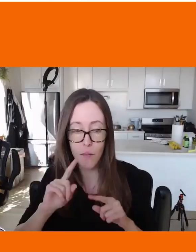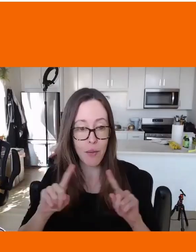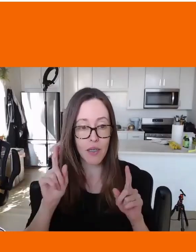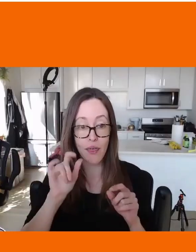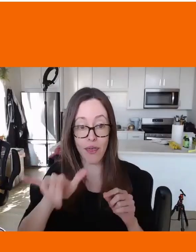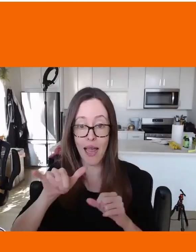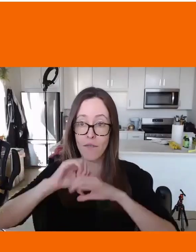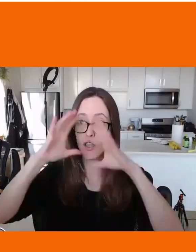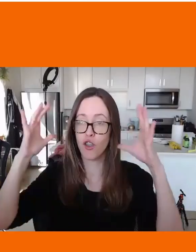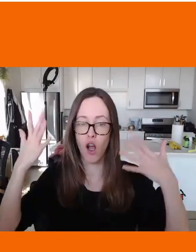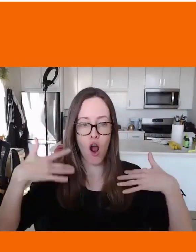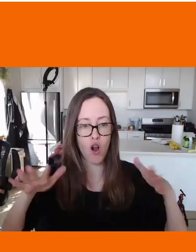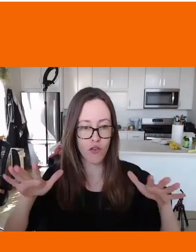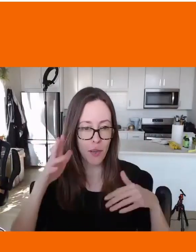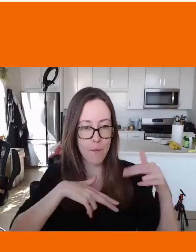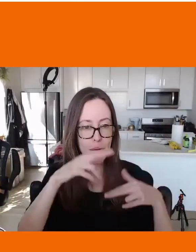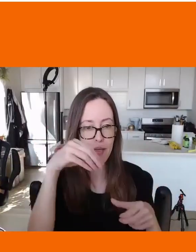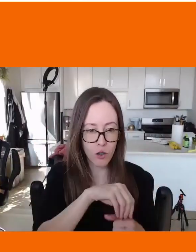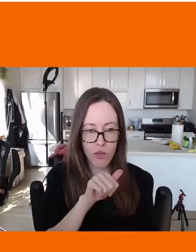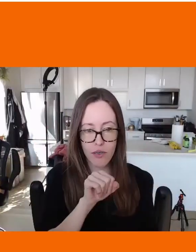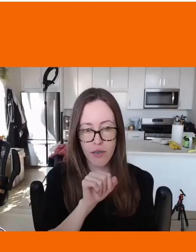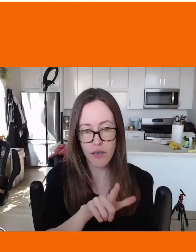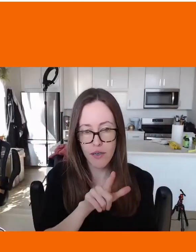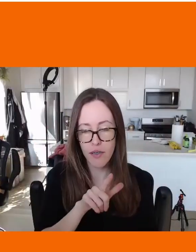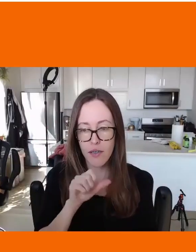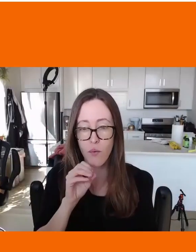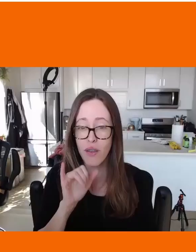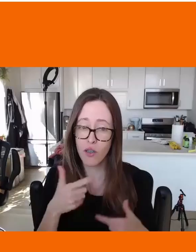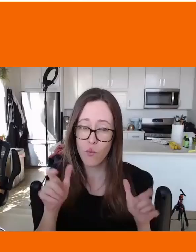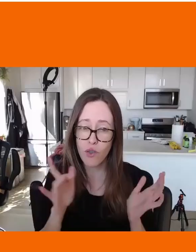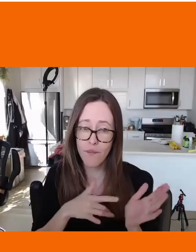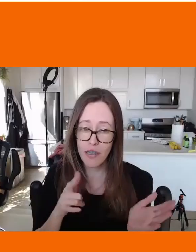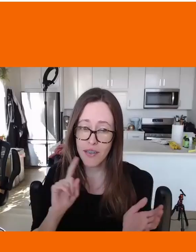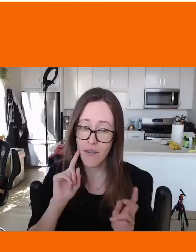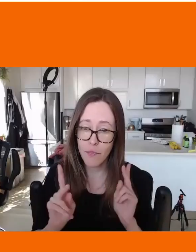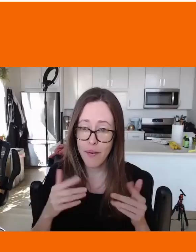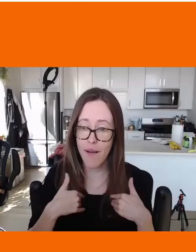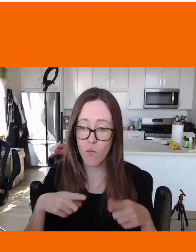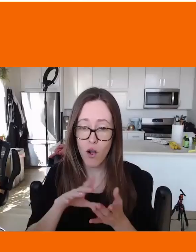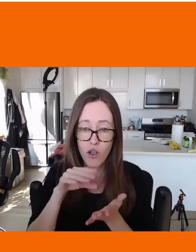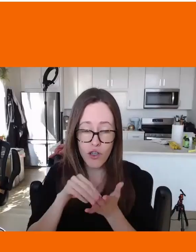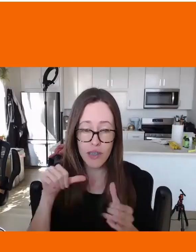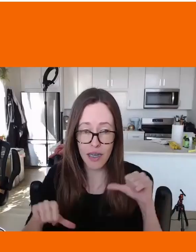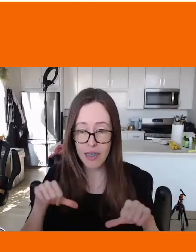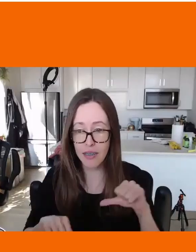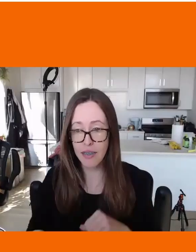different levels of terminology and different vocabulary. That spatial relationship isn't built into English, but it is there in ASL.